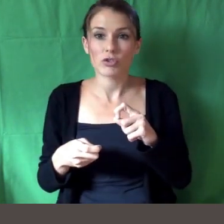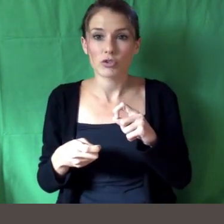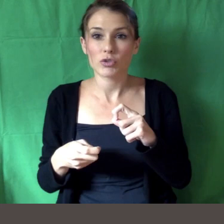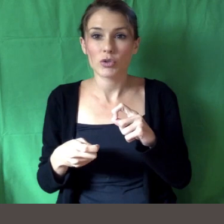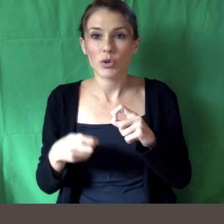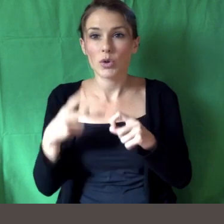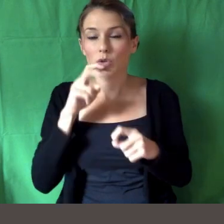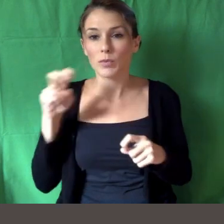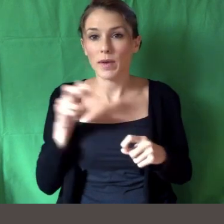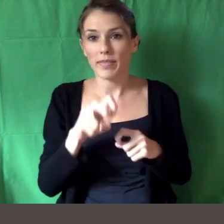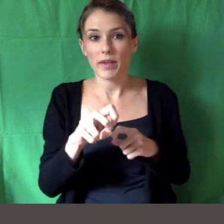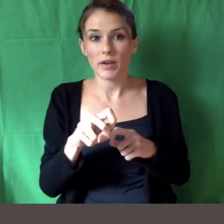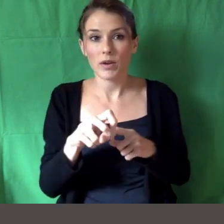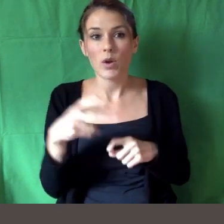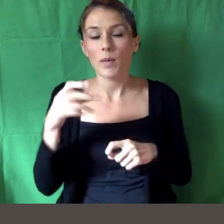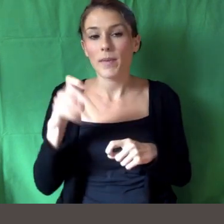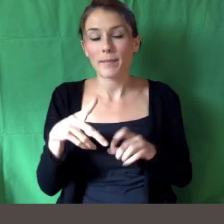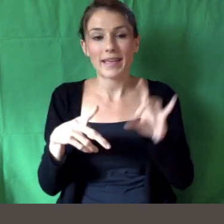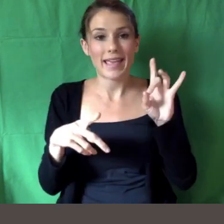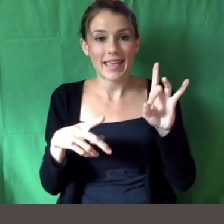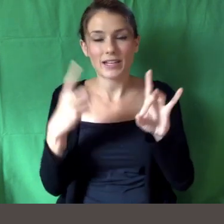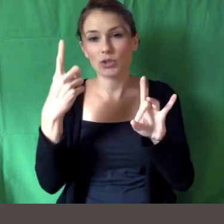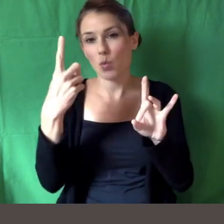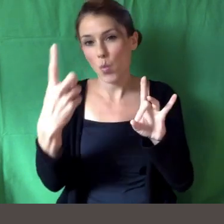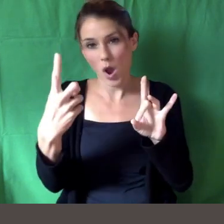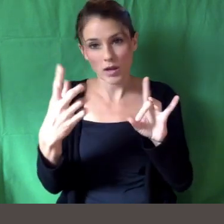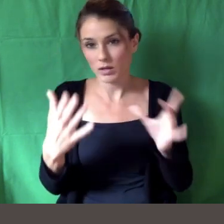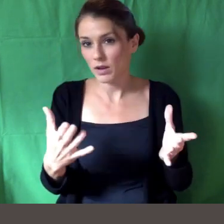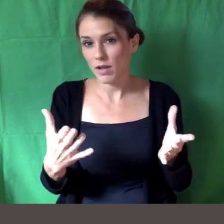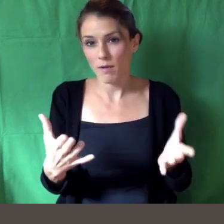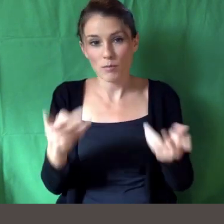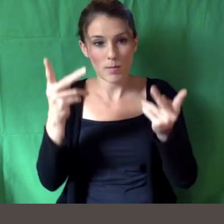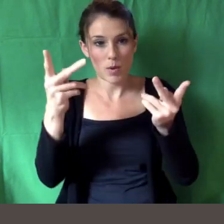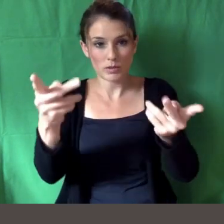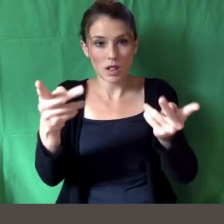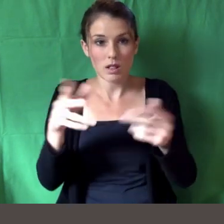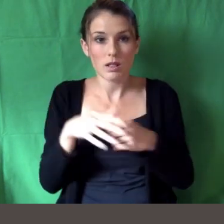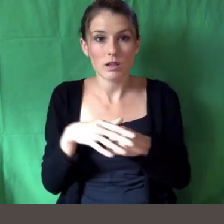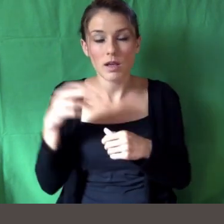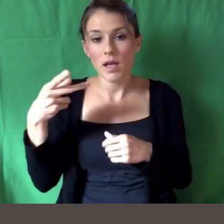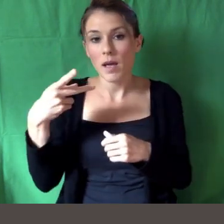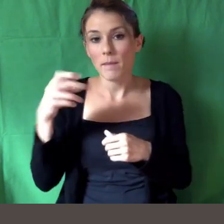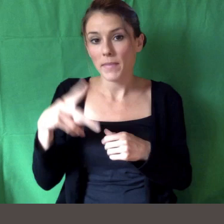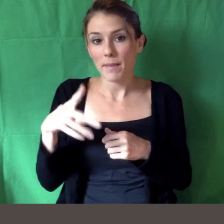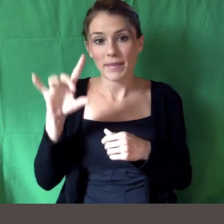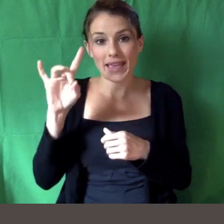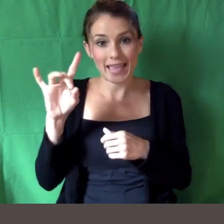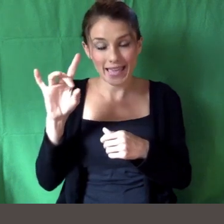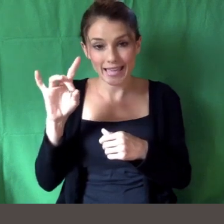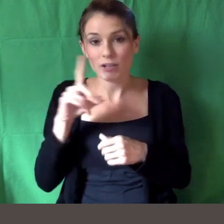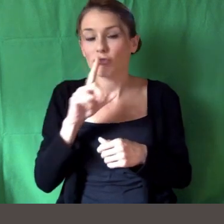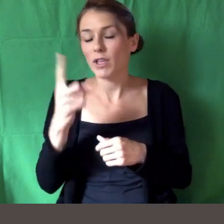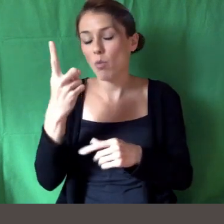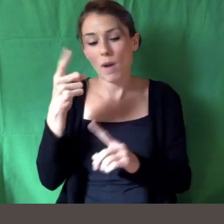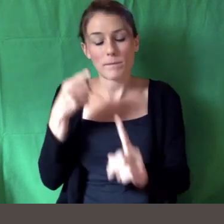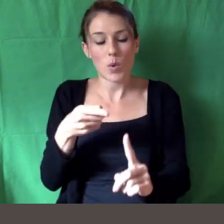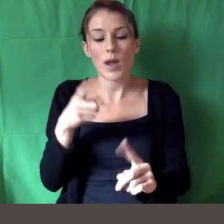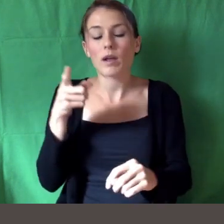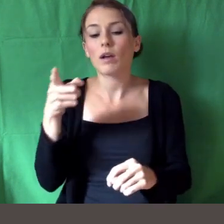So PEP 8 is just one of such proposals, so PEP 8 at one point they propose that Python